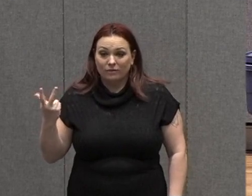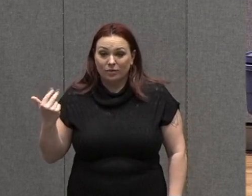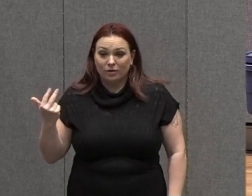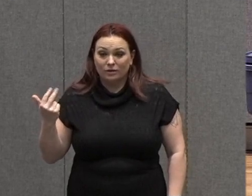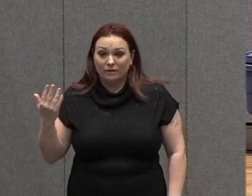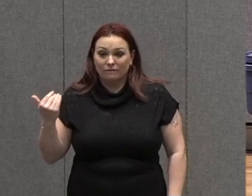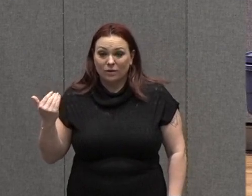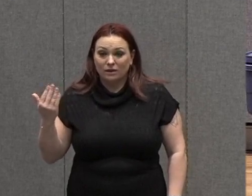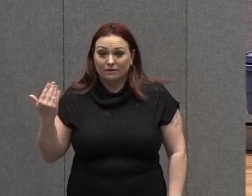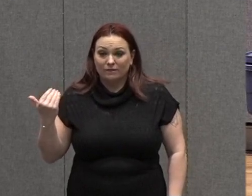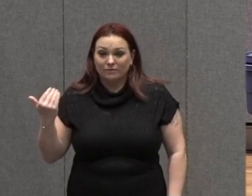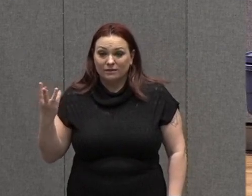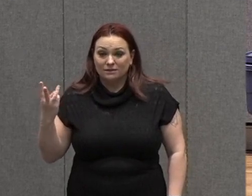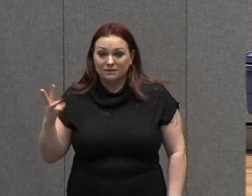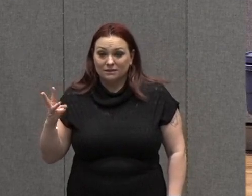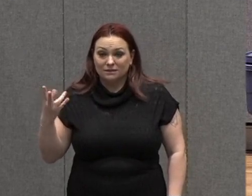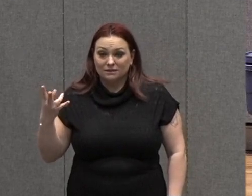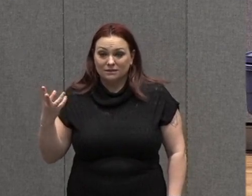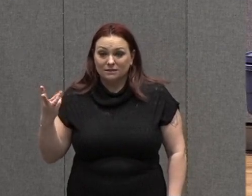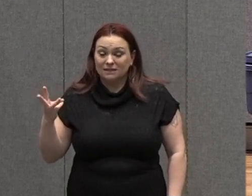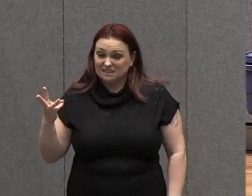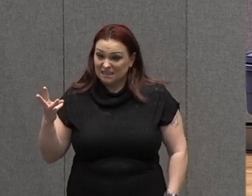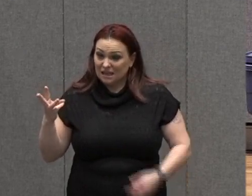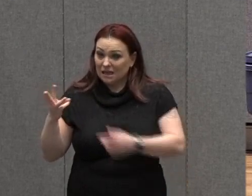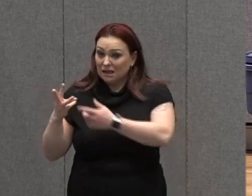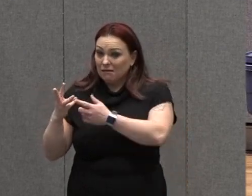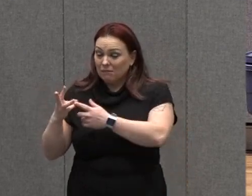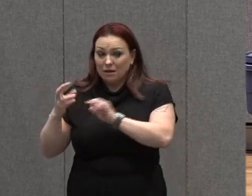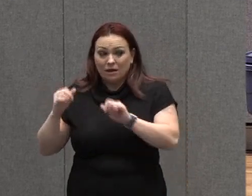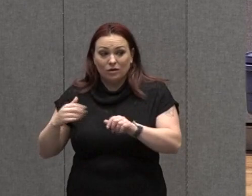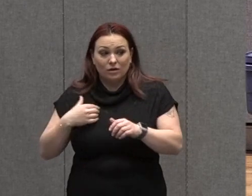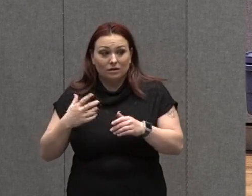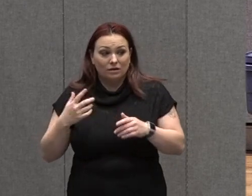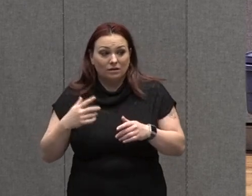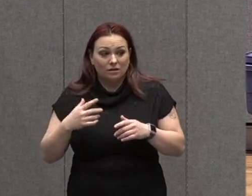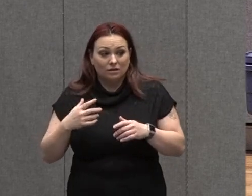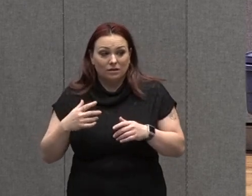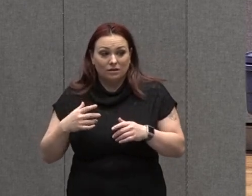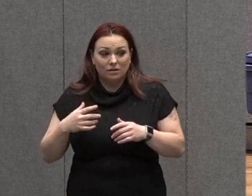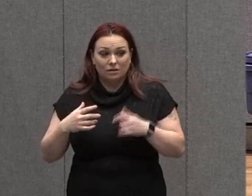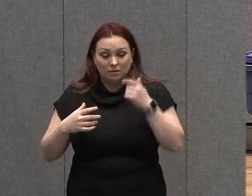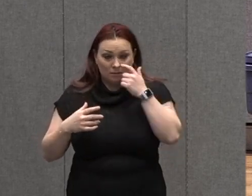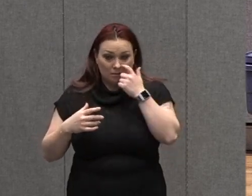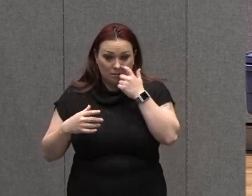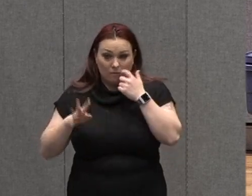thirteen fourteen fifteen sixteen. Now I could have even just multiplied four by four